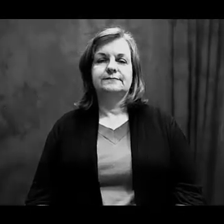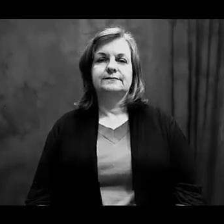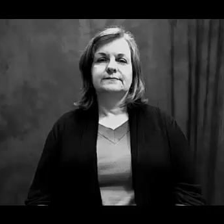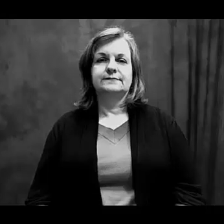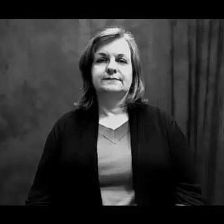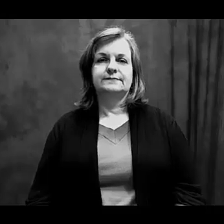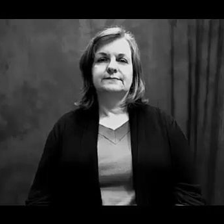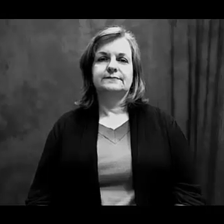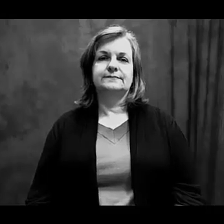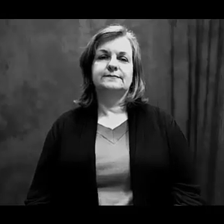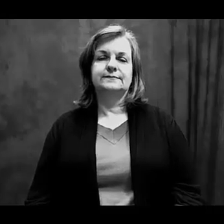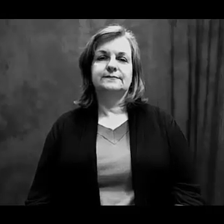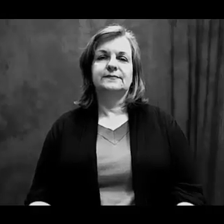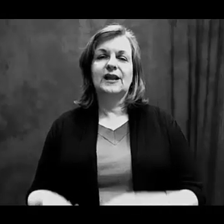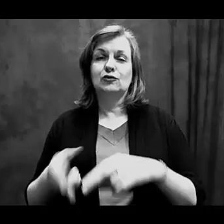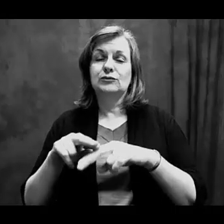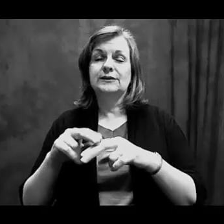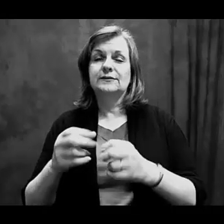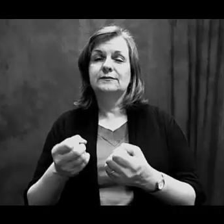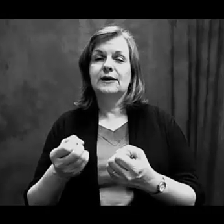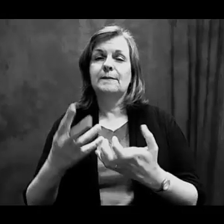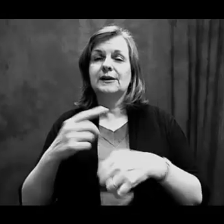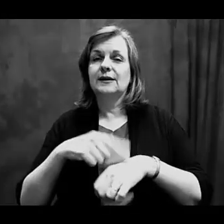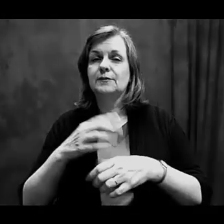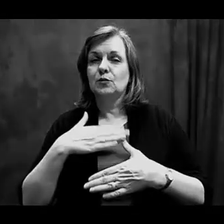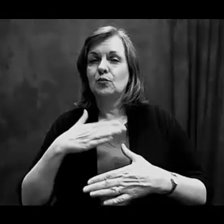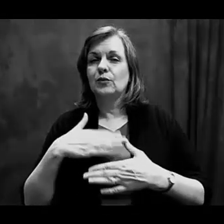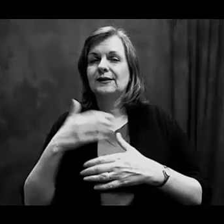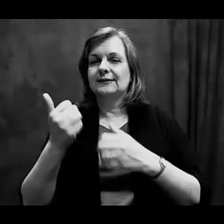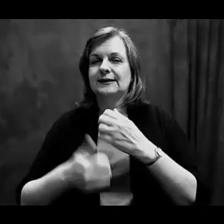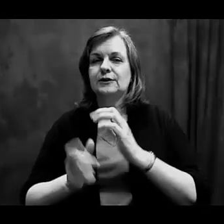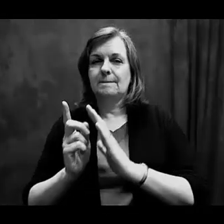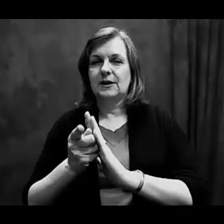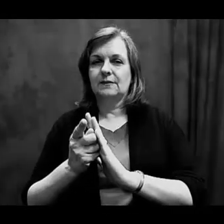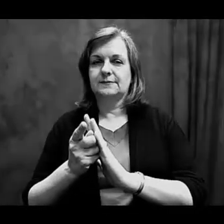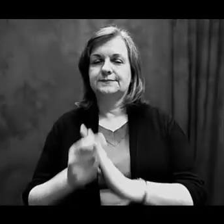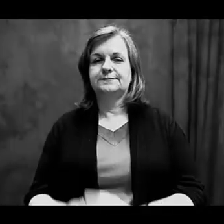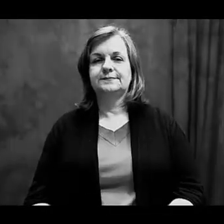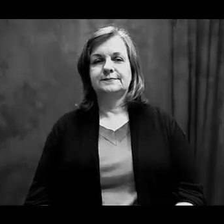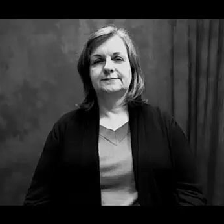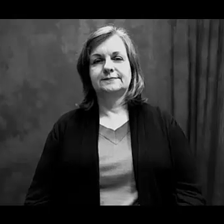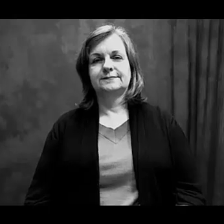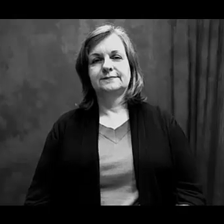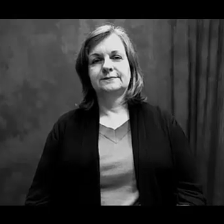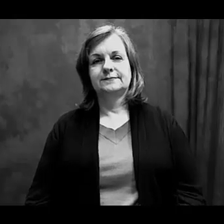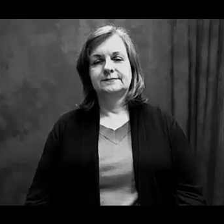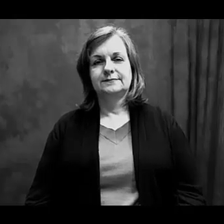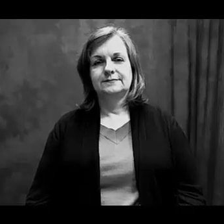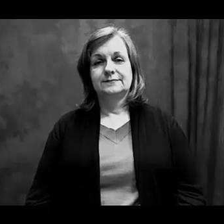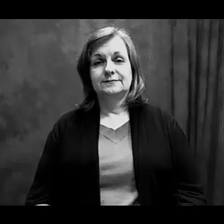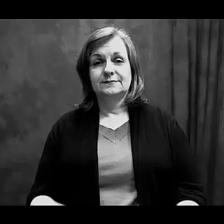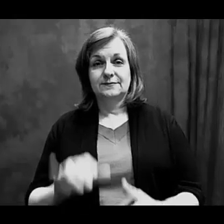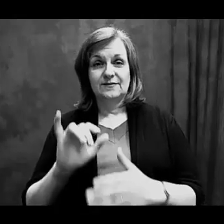oxygen - carbon dioxide exchange which means you increase how many times you breathe